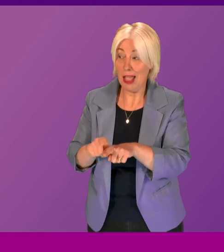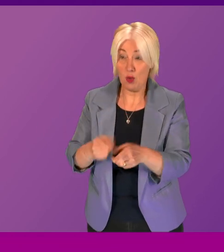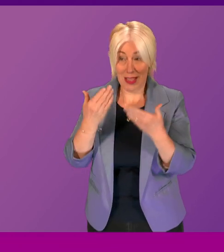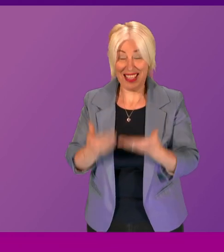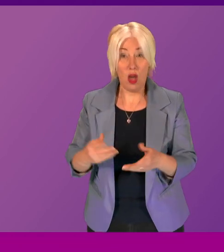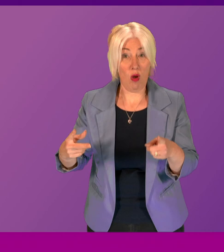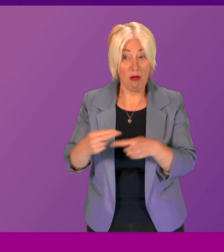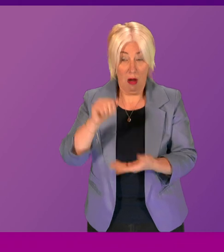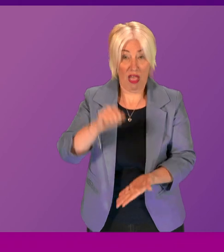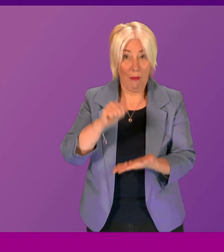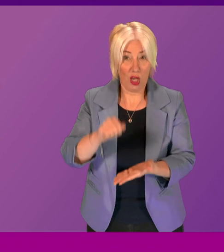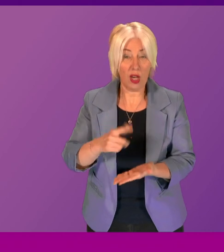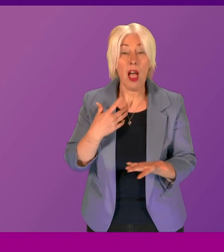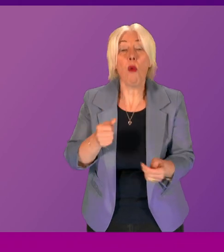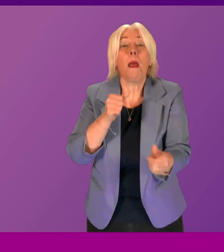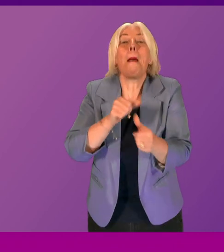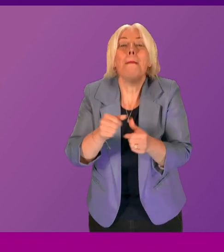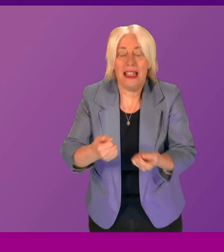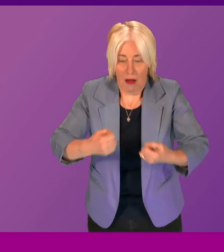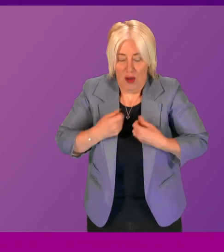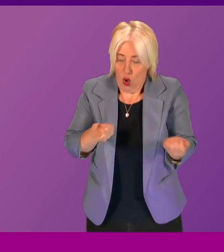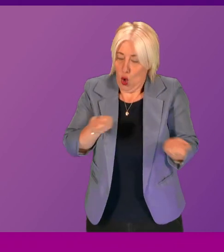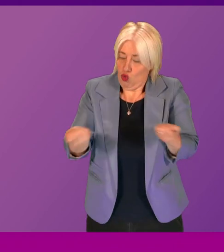It would be much better for us if we had control over our own finances, so that we would not